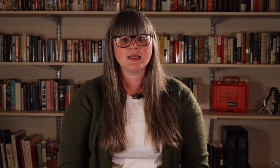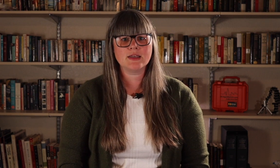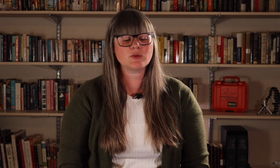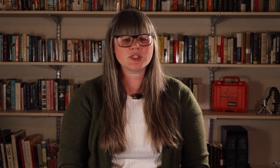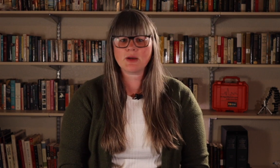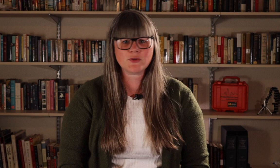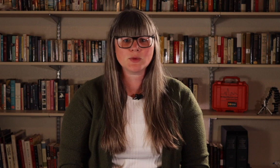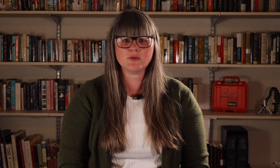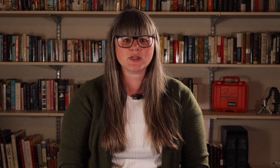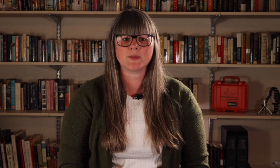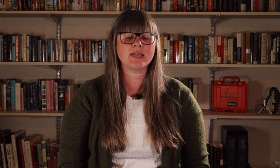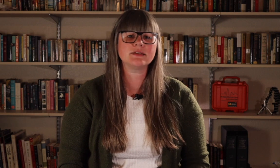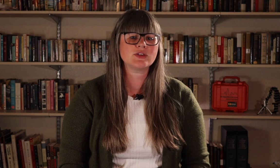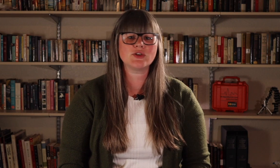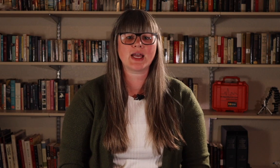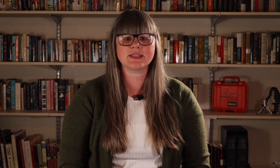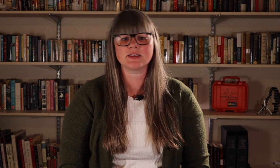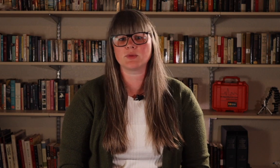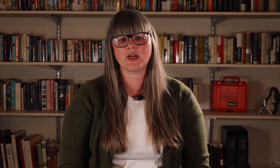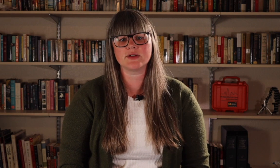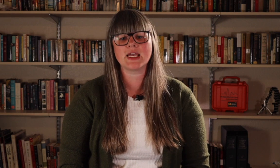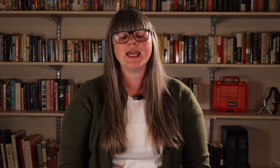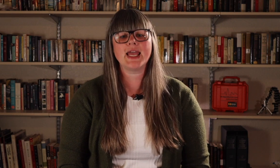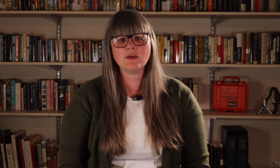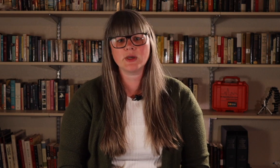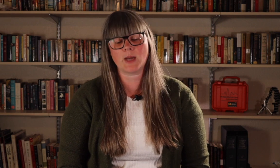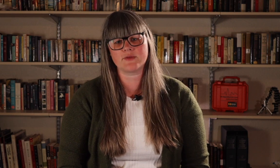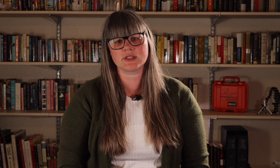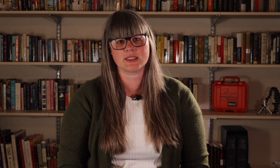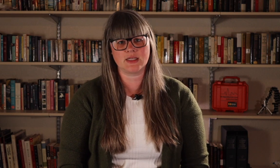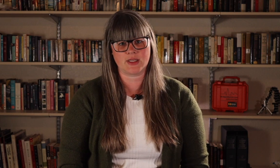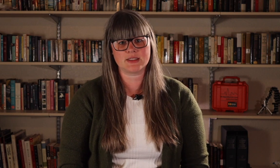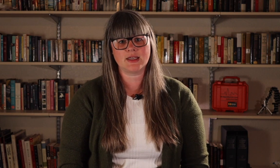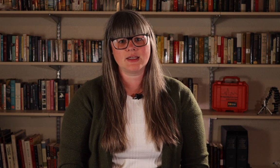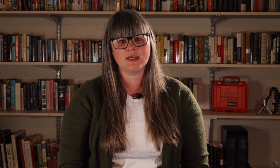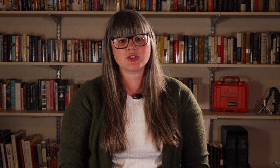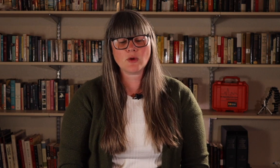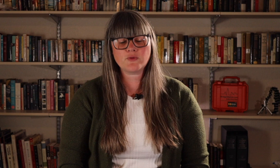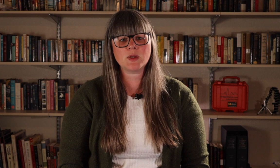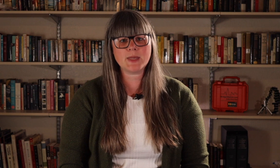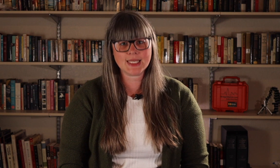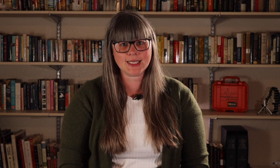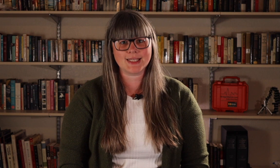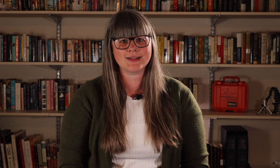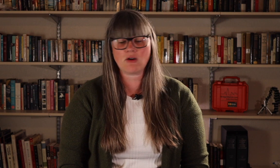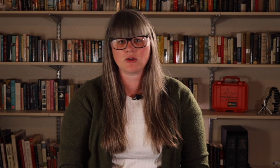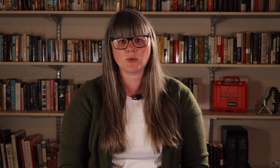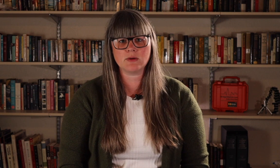so shout it from the rooftops and list your access and providers anywhere you advertise the event. Show from the beginning that all are welcome.